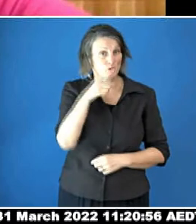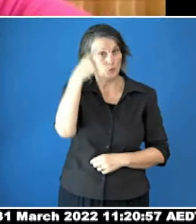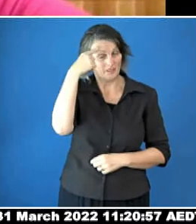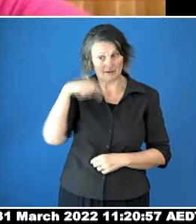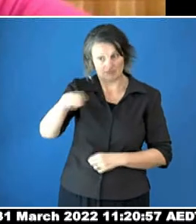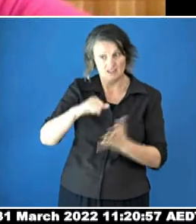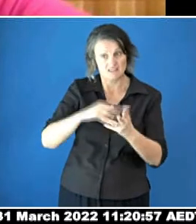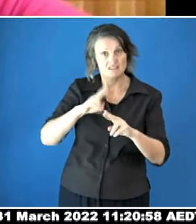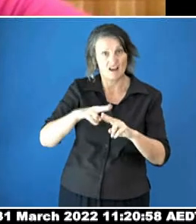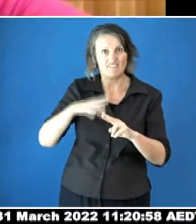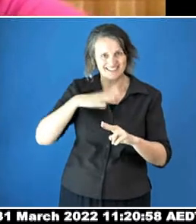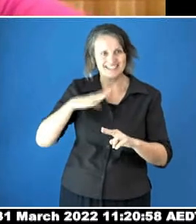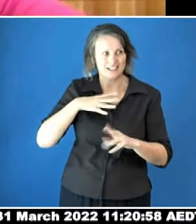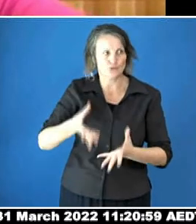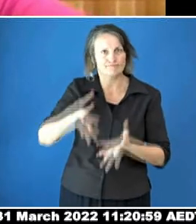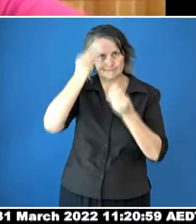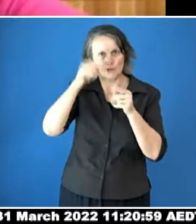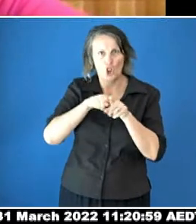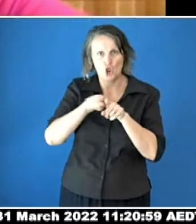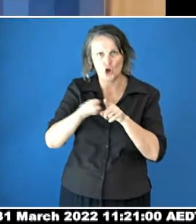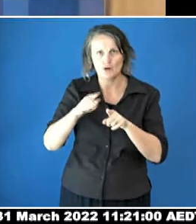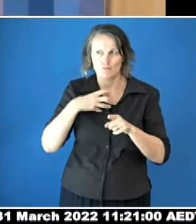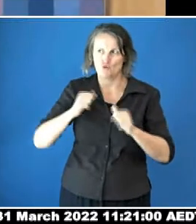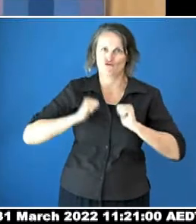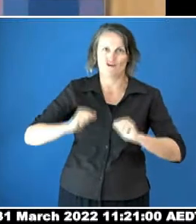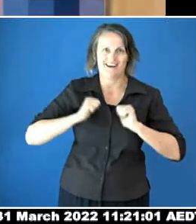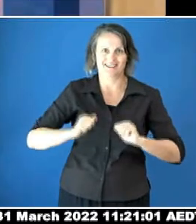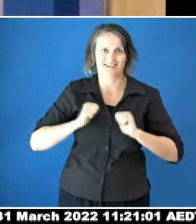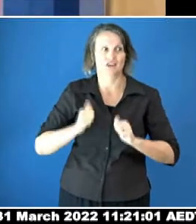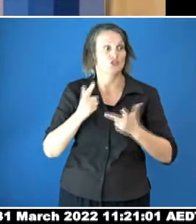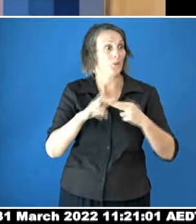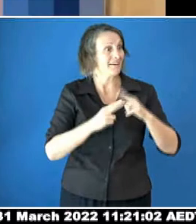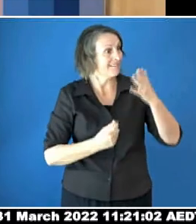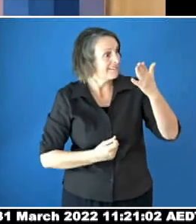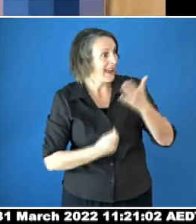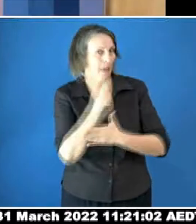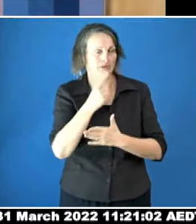for the staff at the centre to better respond to these issues.